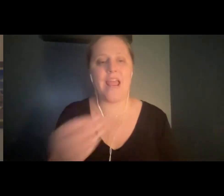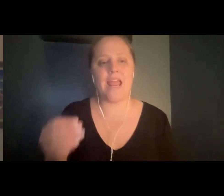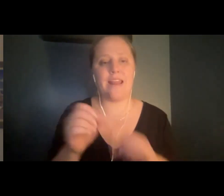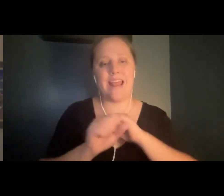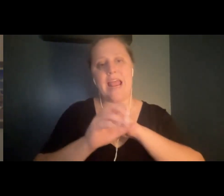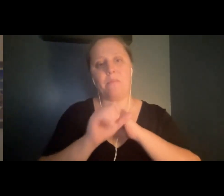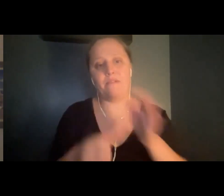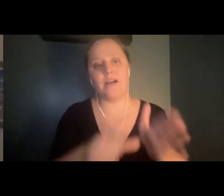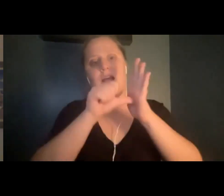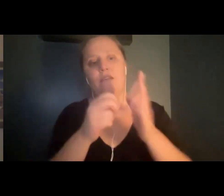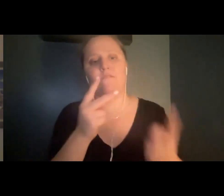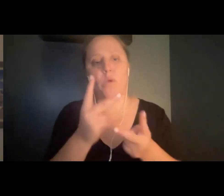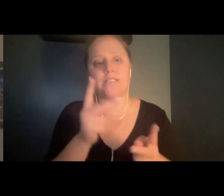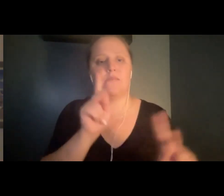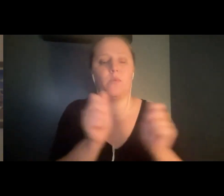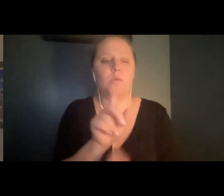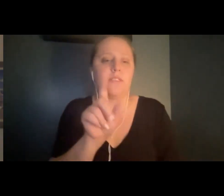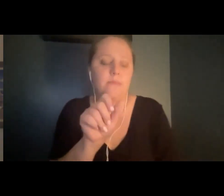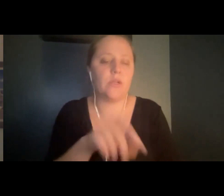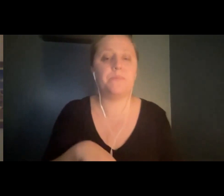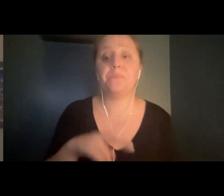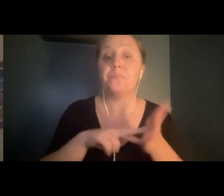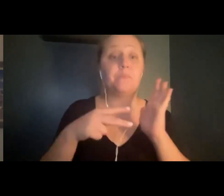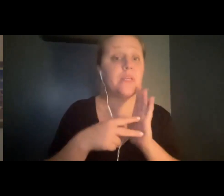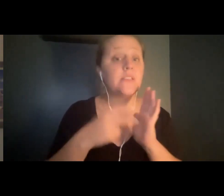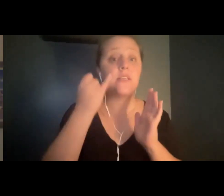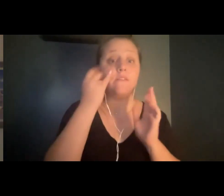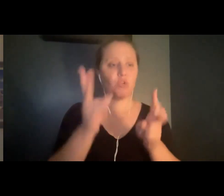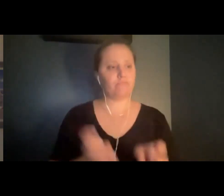with people of disabilities. So, when you're sharing things on social media, a